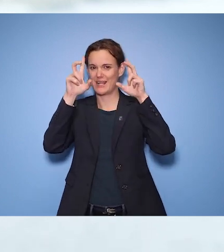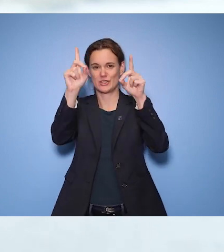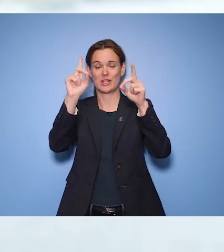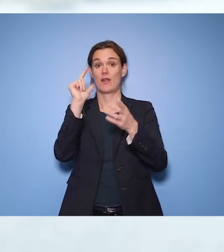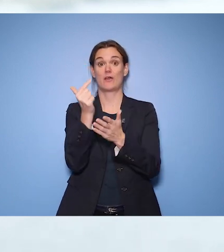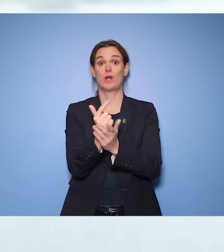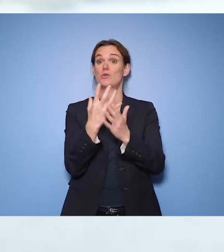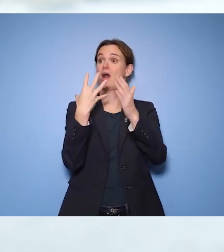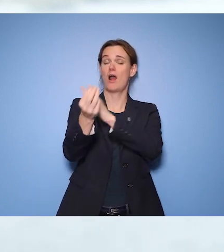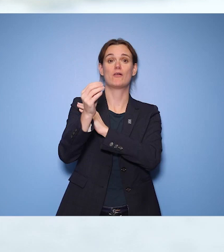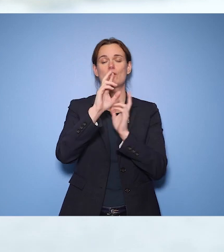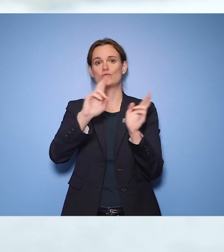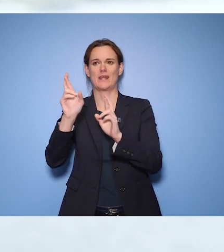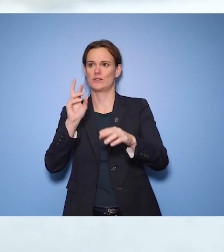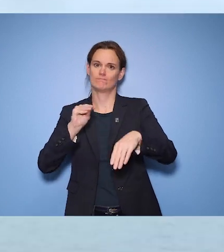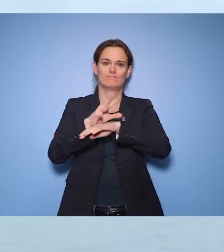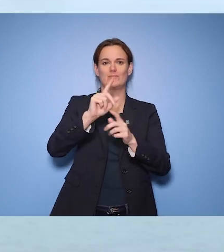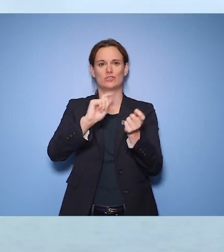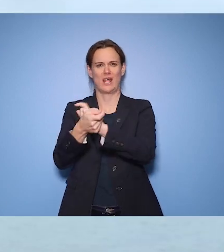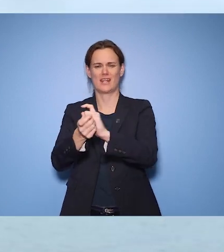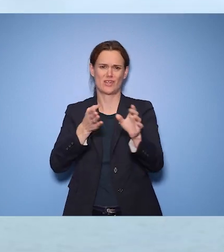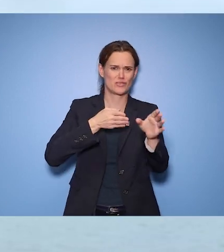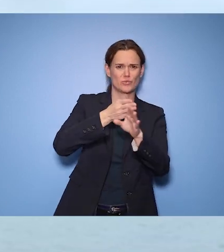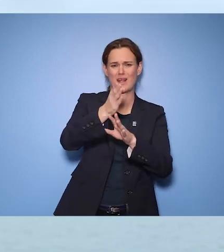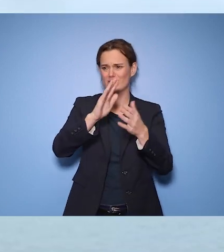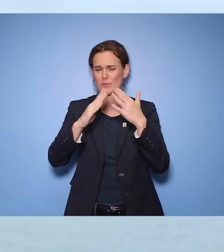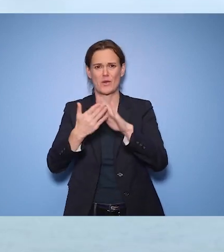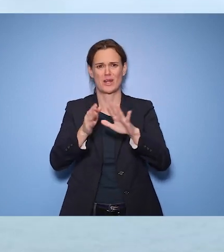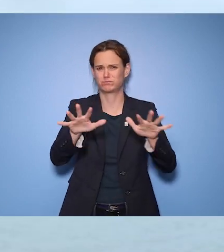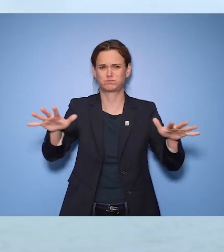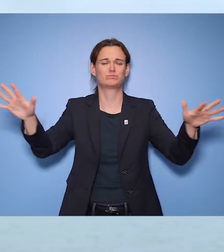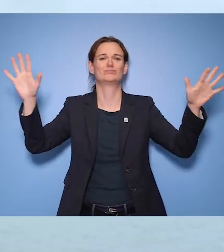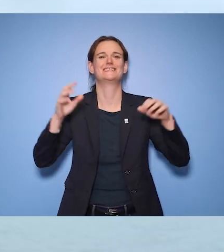careers, their communities and beyond. At this time it is my great pleasure to introduce